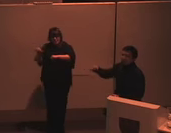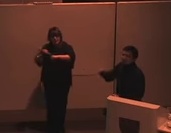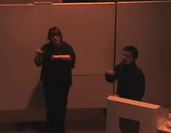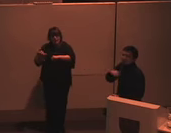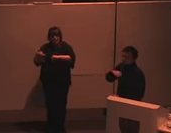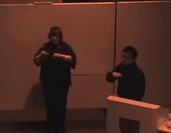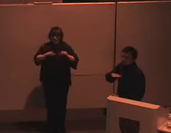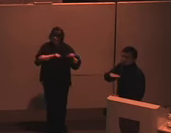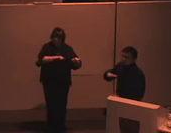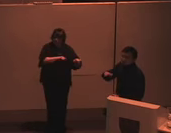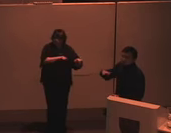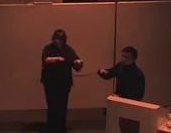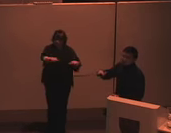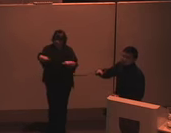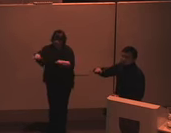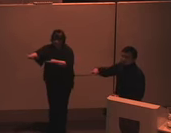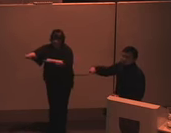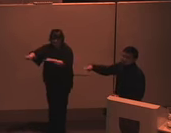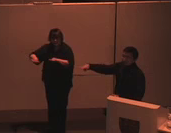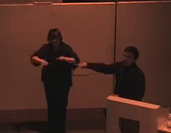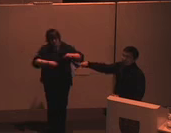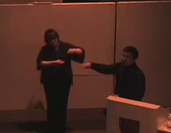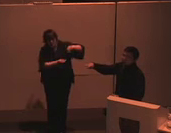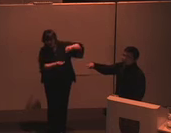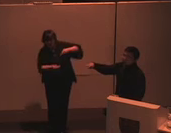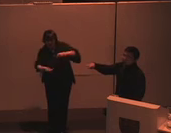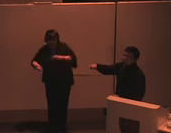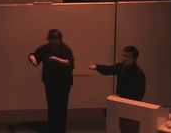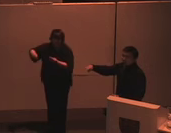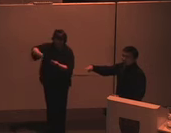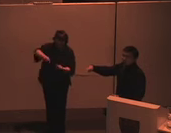this flowing behind the world.